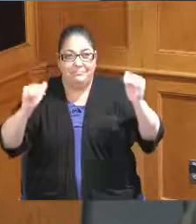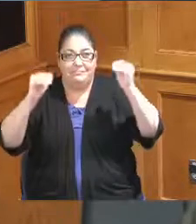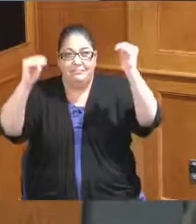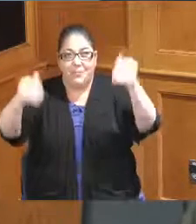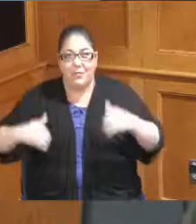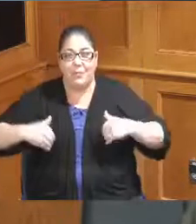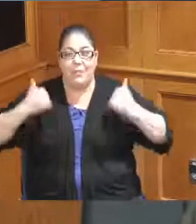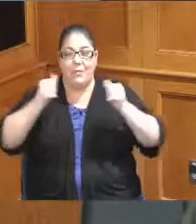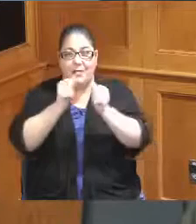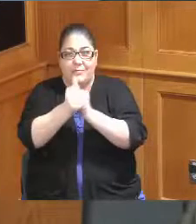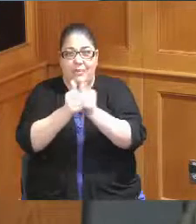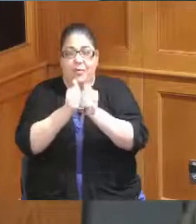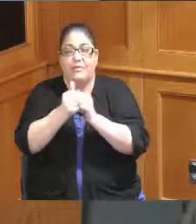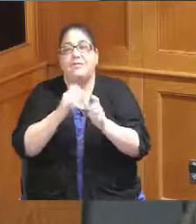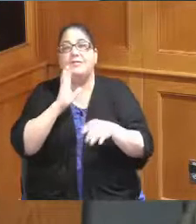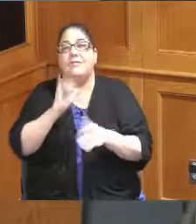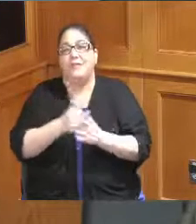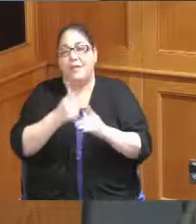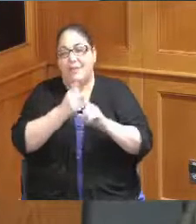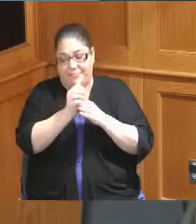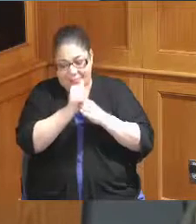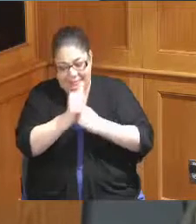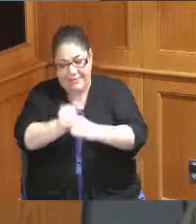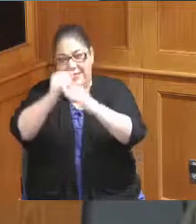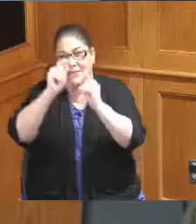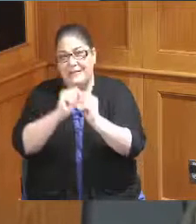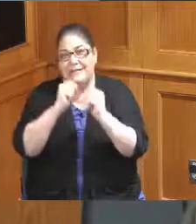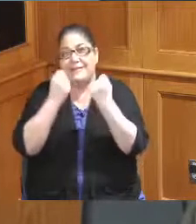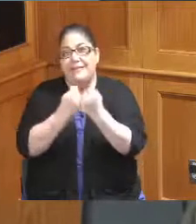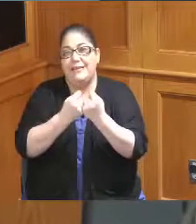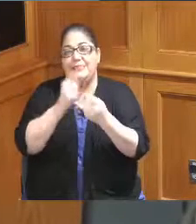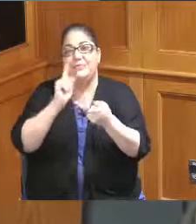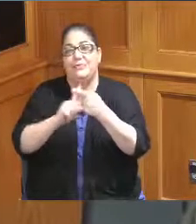use and leading the Princeton High School girls basketball team to state championship